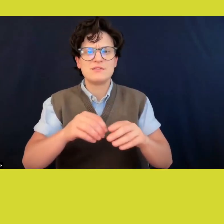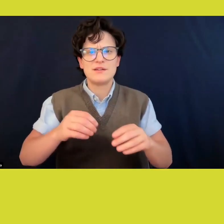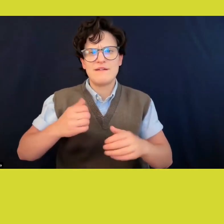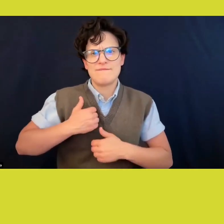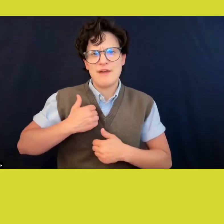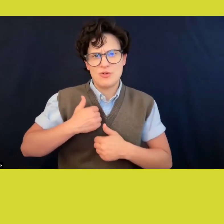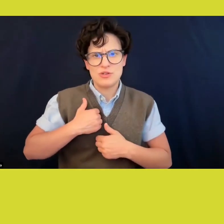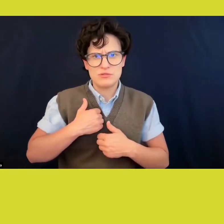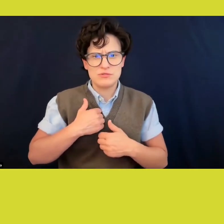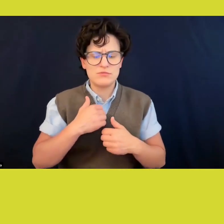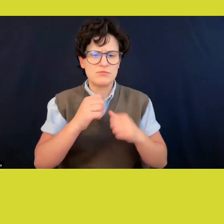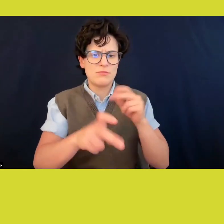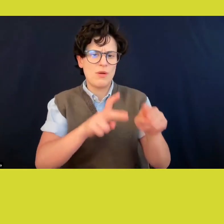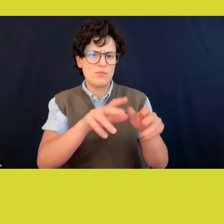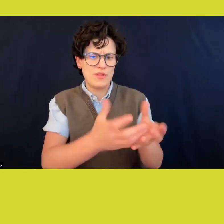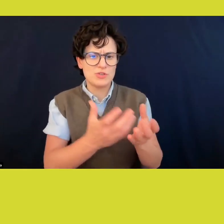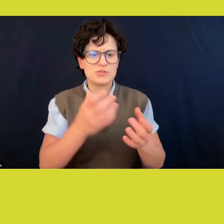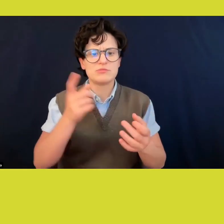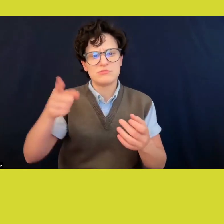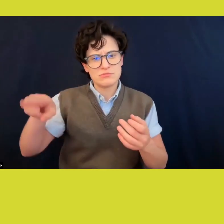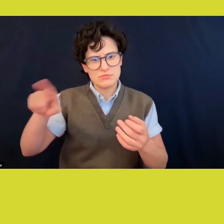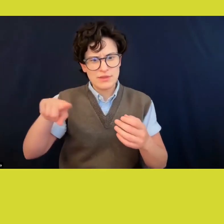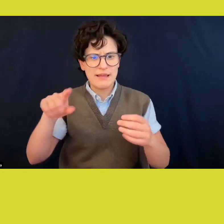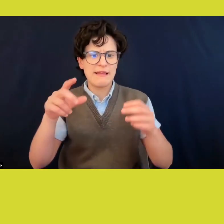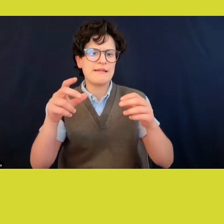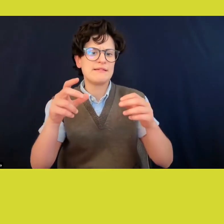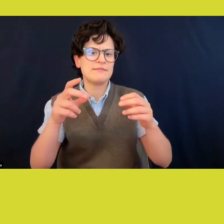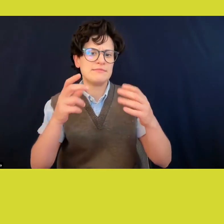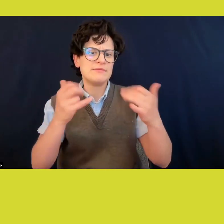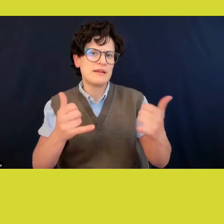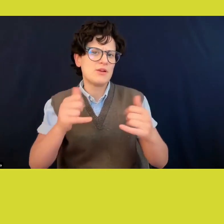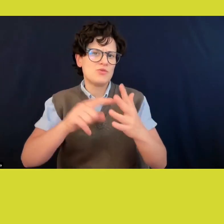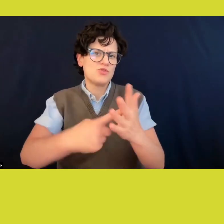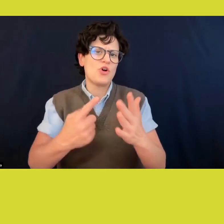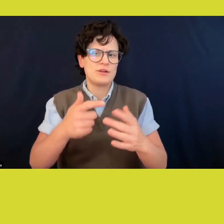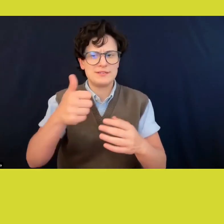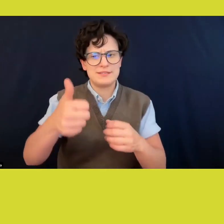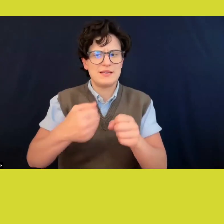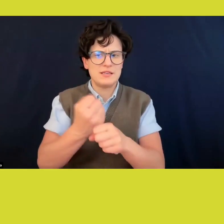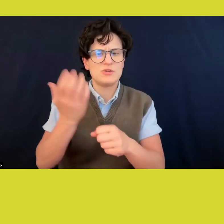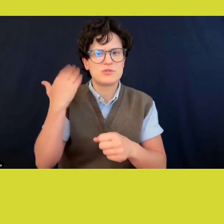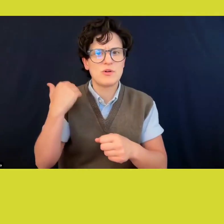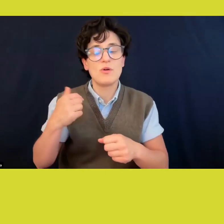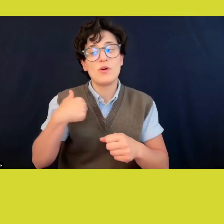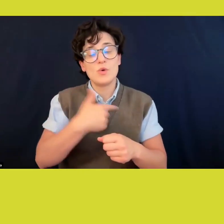count. One thing we do well in the country is count the number of people who are homeless every year, as